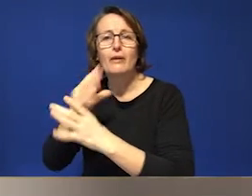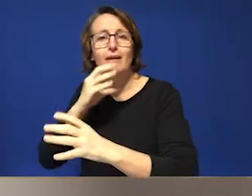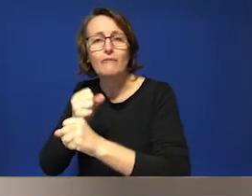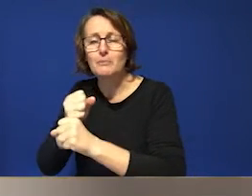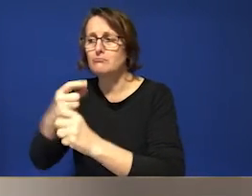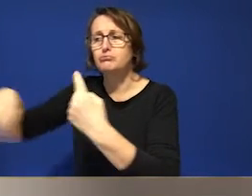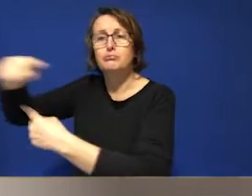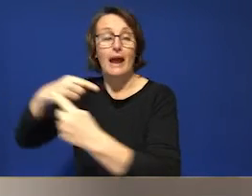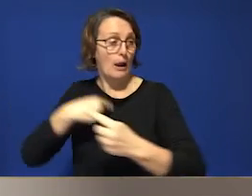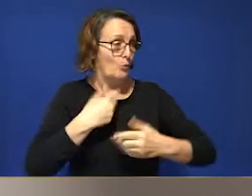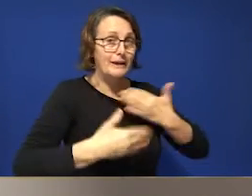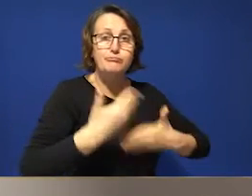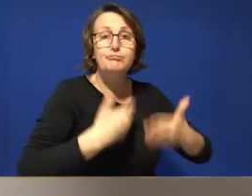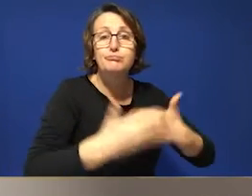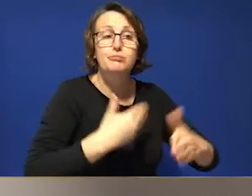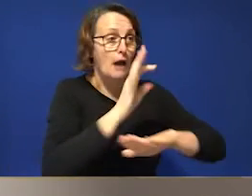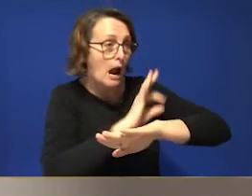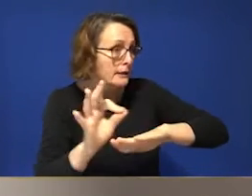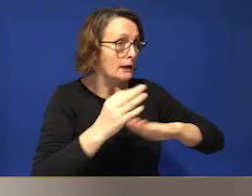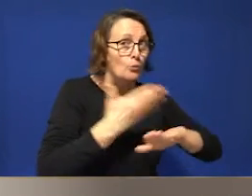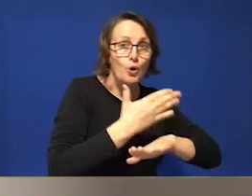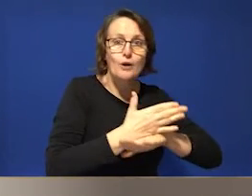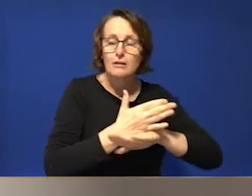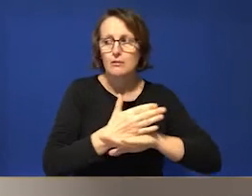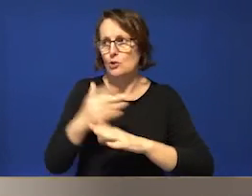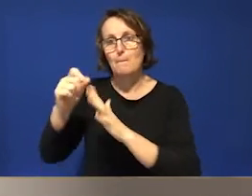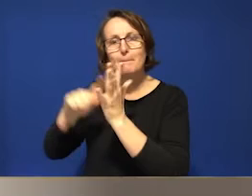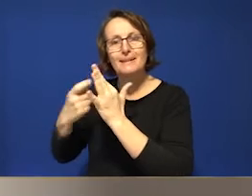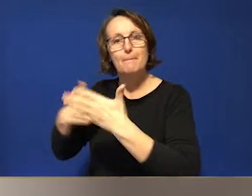within an organization like this. And he let us get on with the job of being architects.